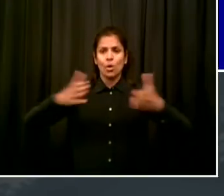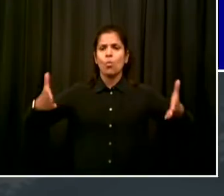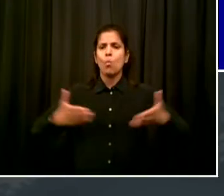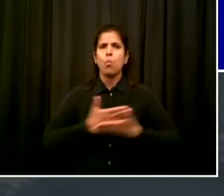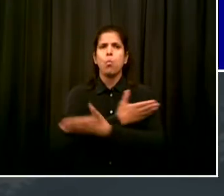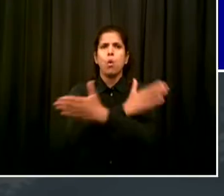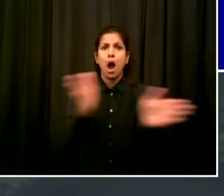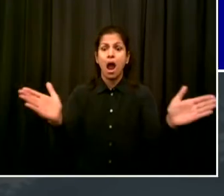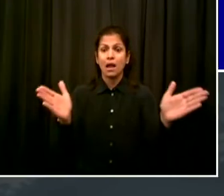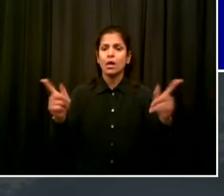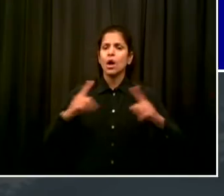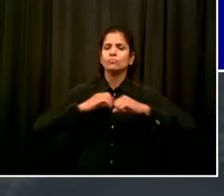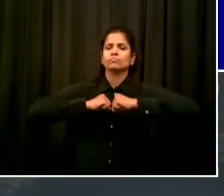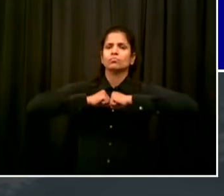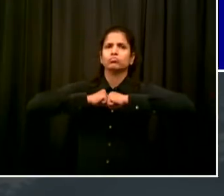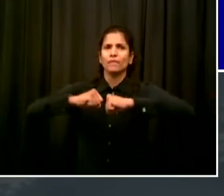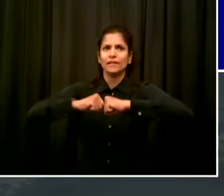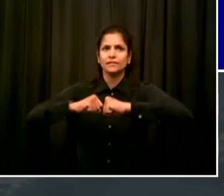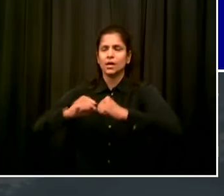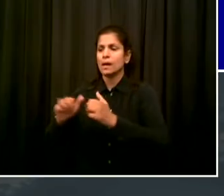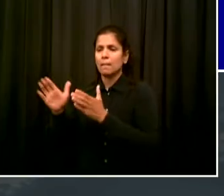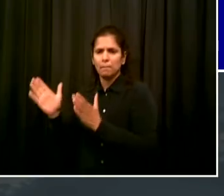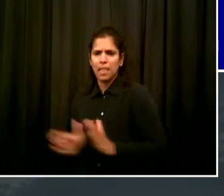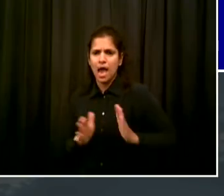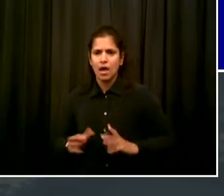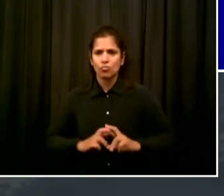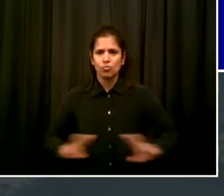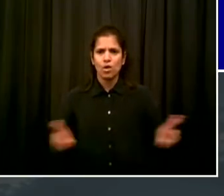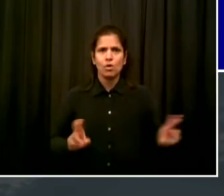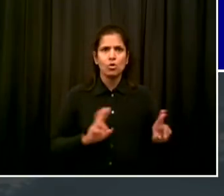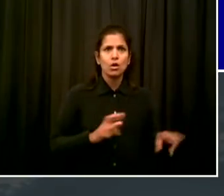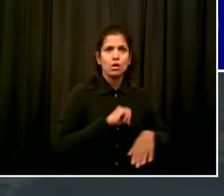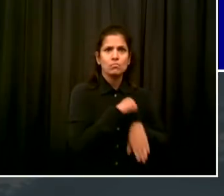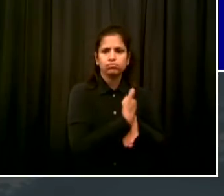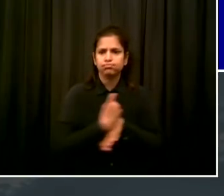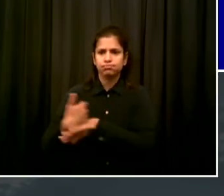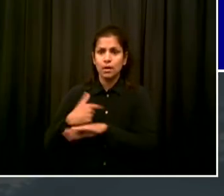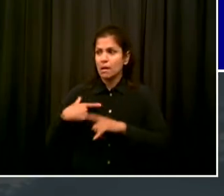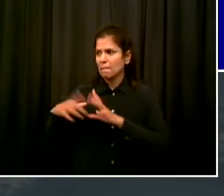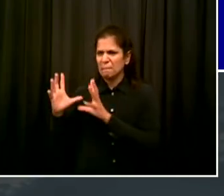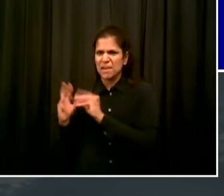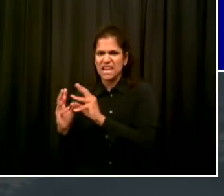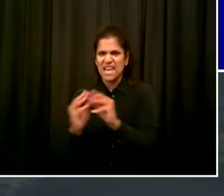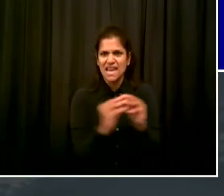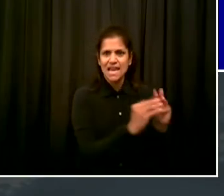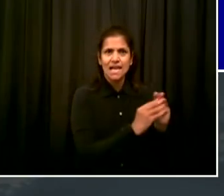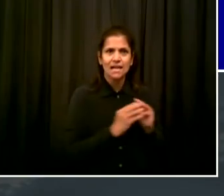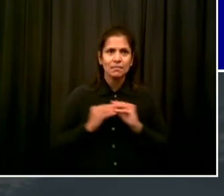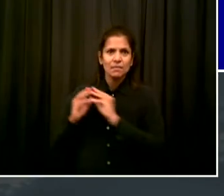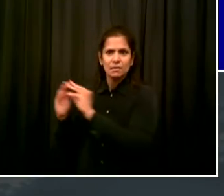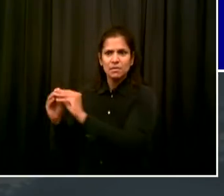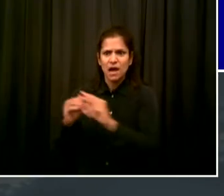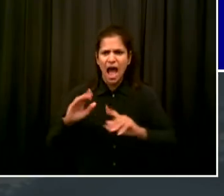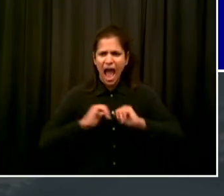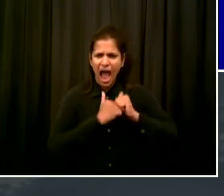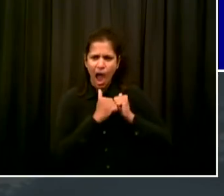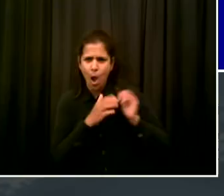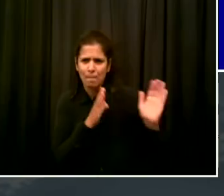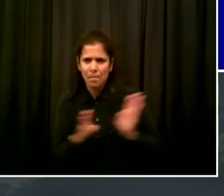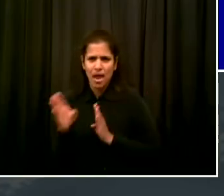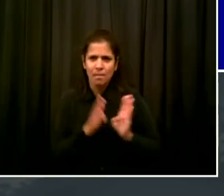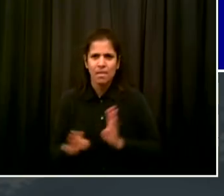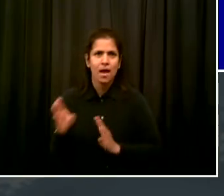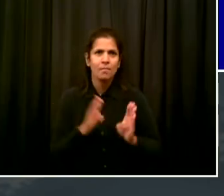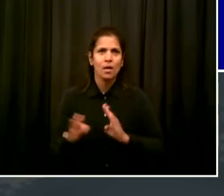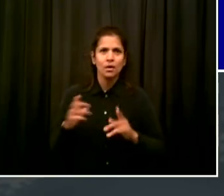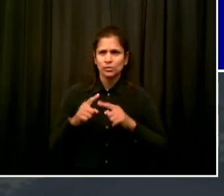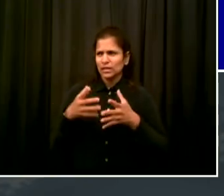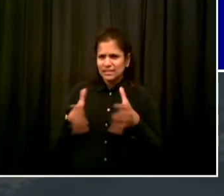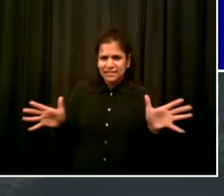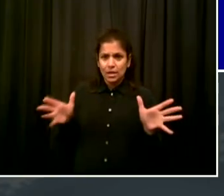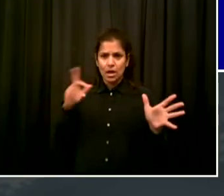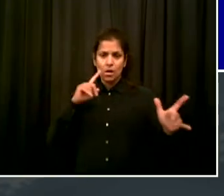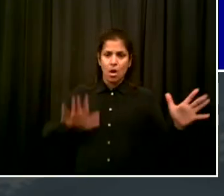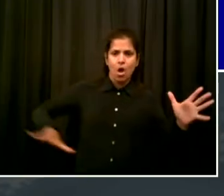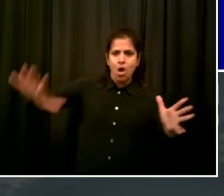CITYWIDE PLAN .